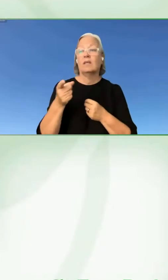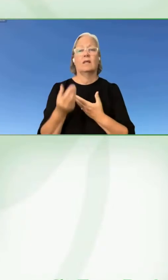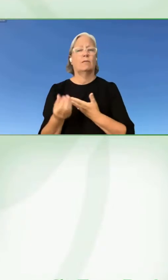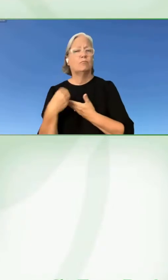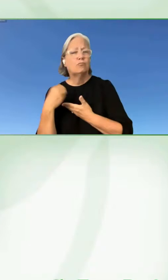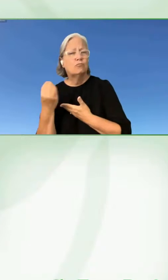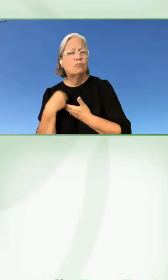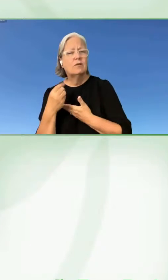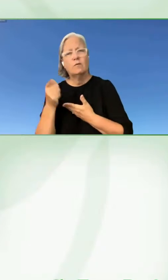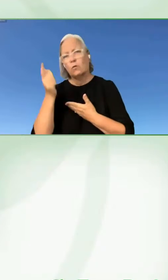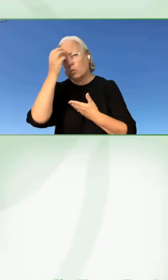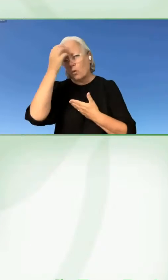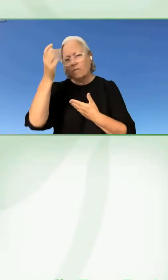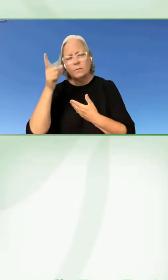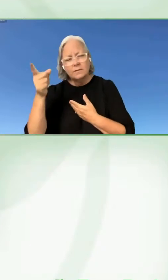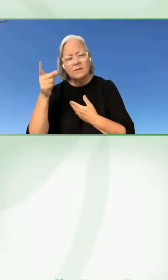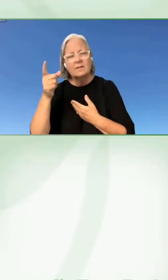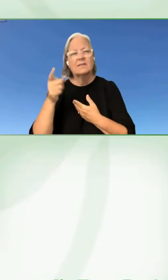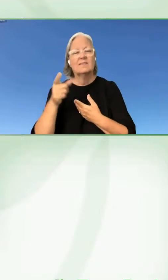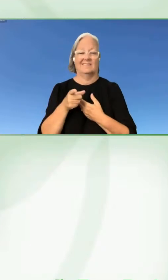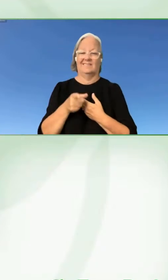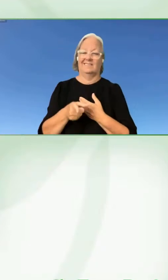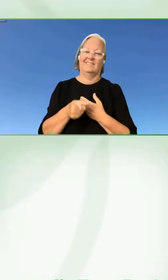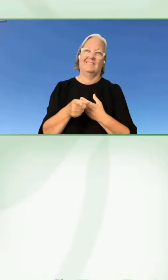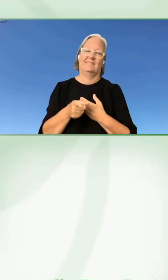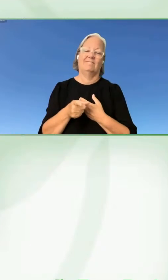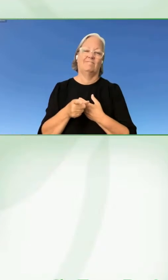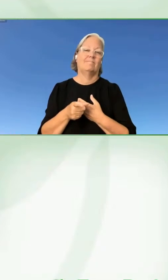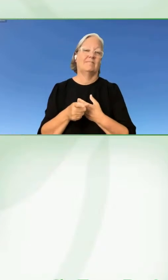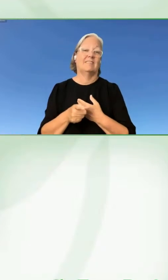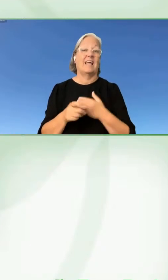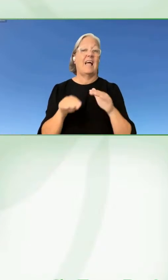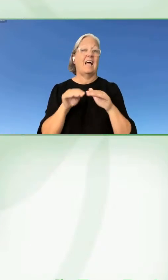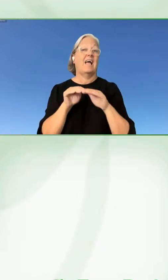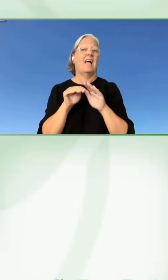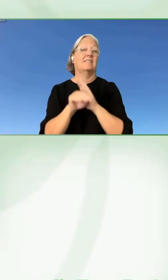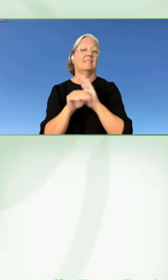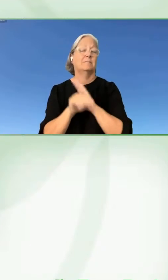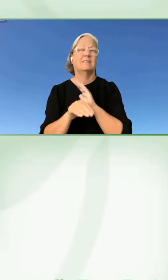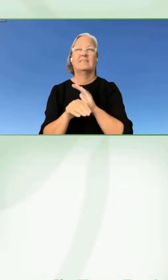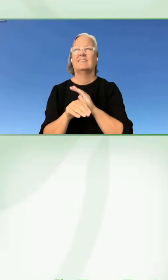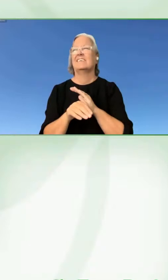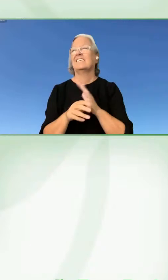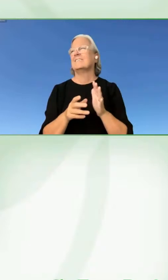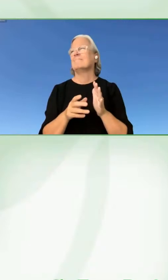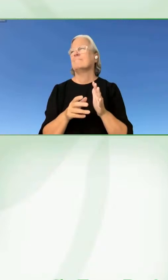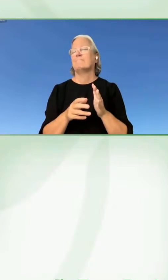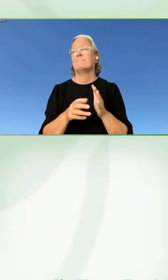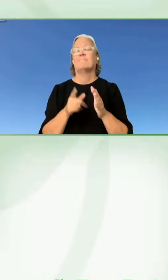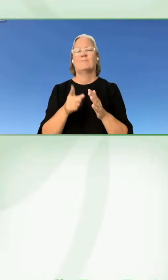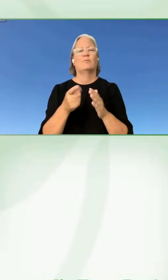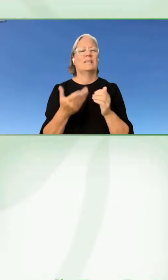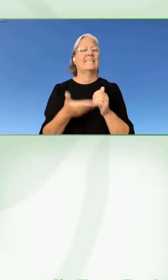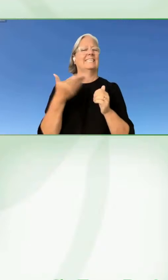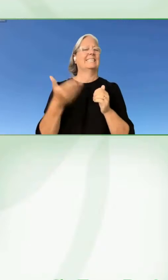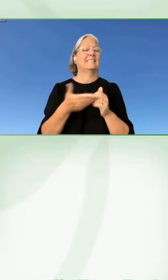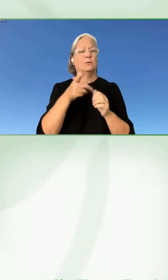It makes accessibility very easily accessible and it is all about benefits.